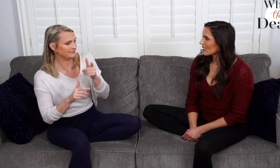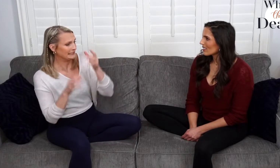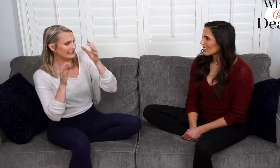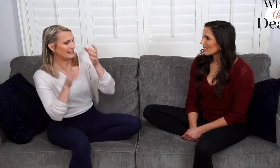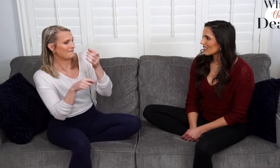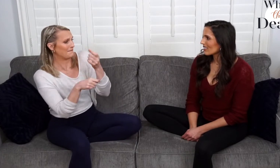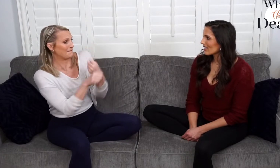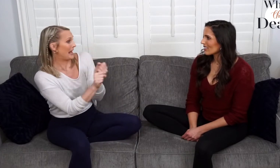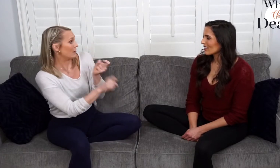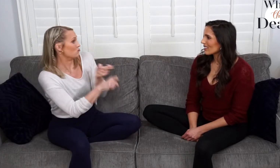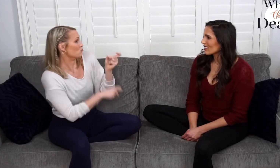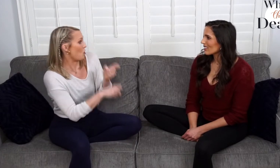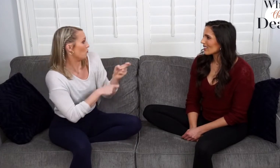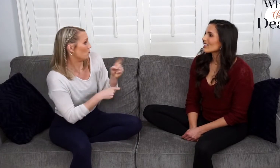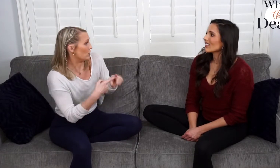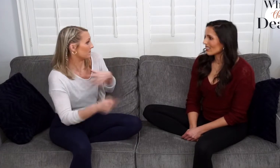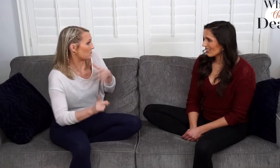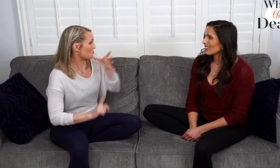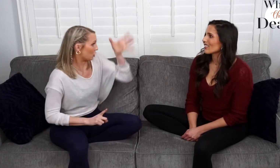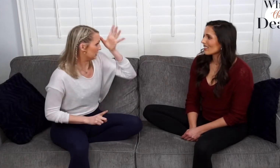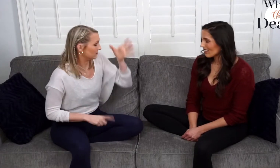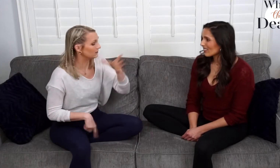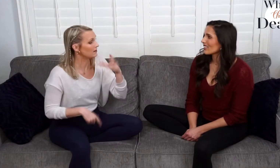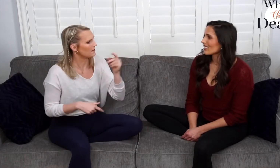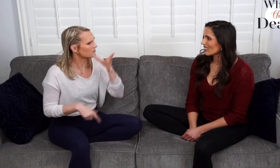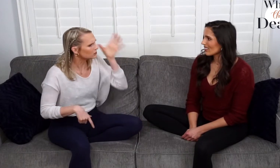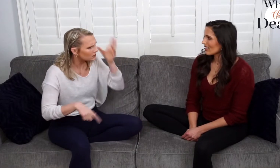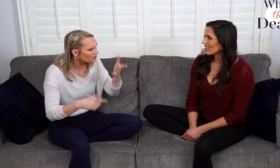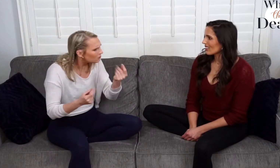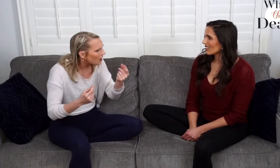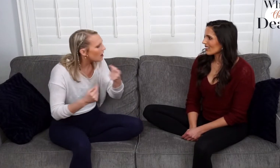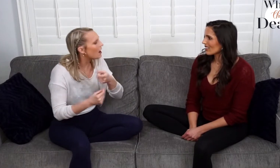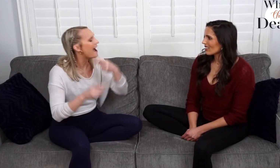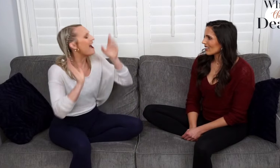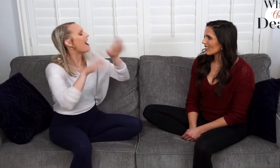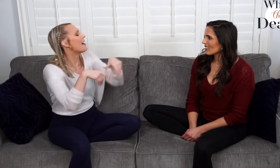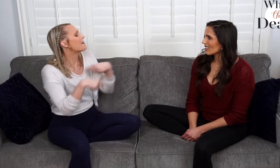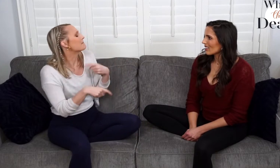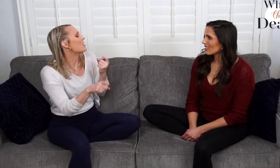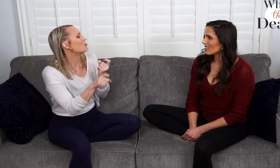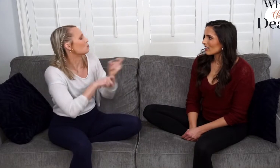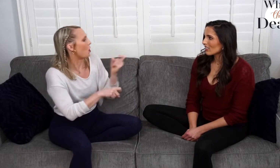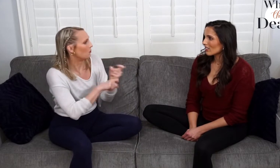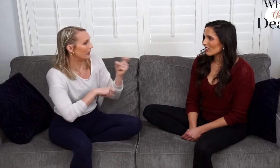decided that she wanted to tell a joke to my parents and my parents were like, “What?” And so she said,